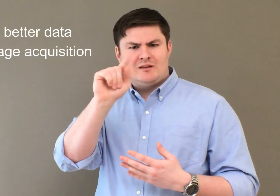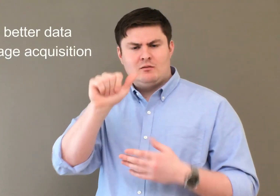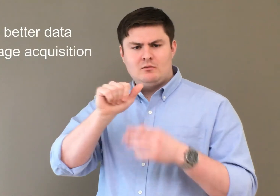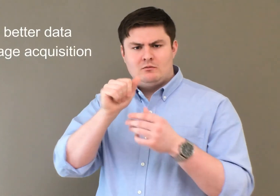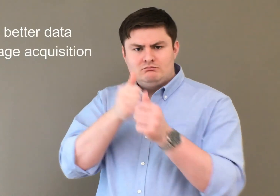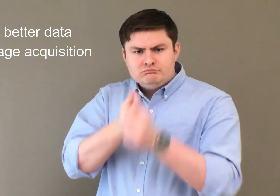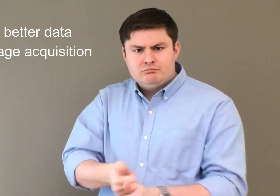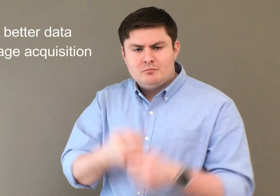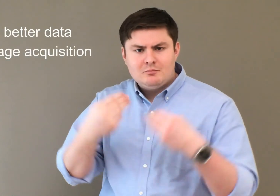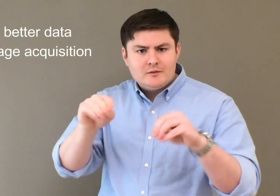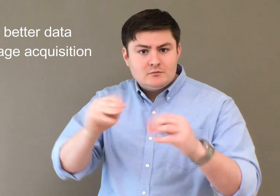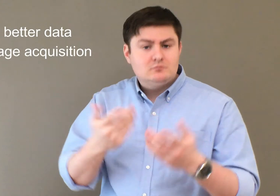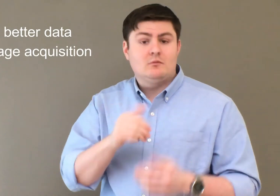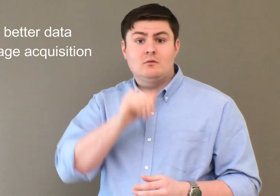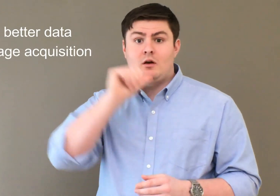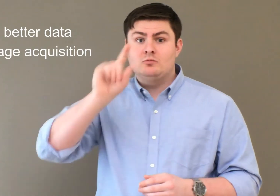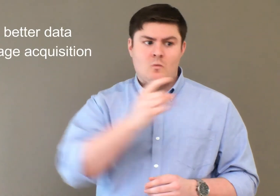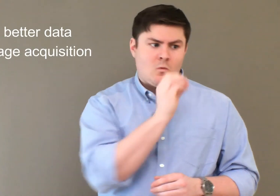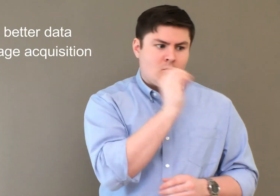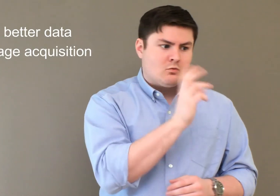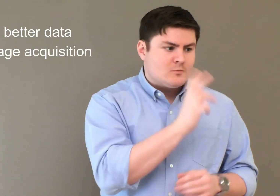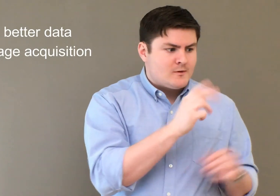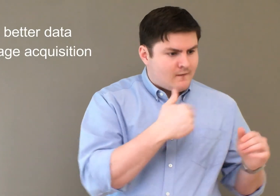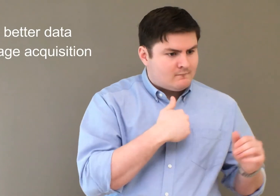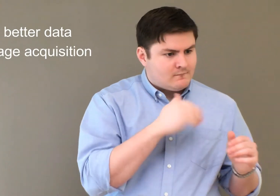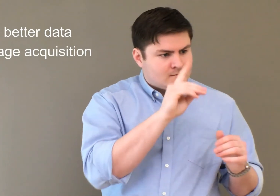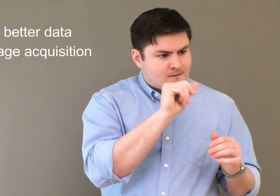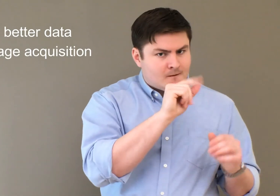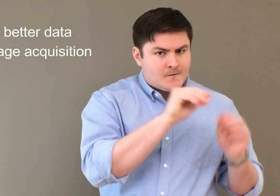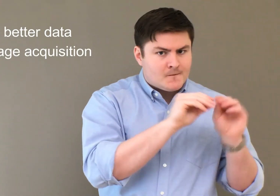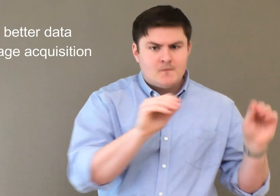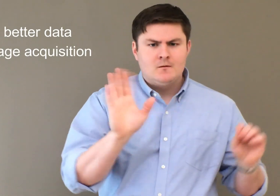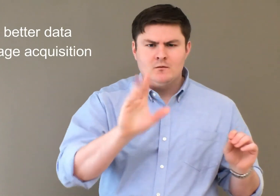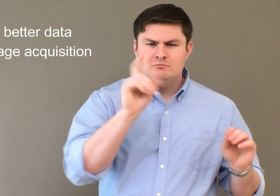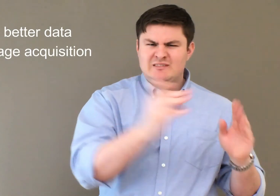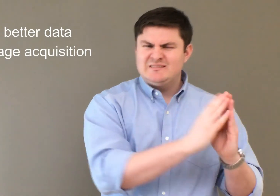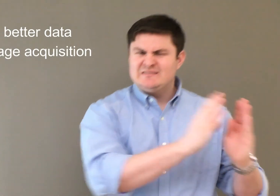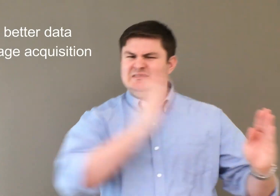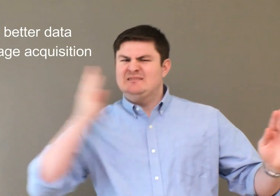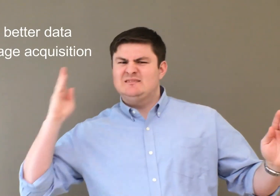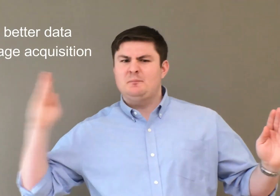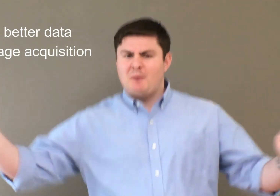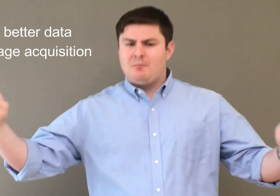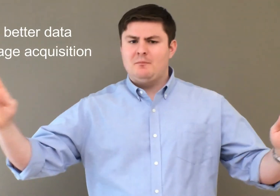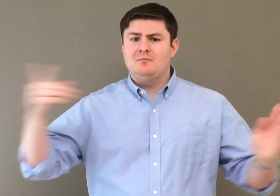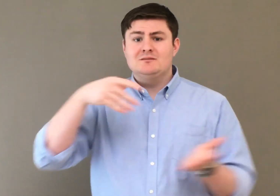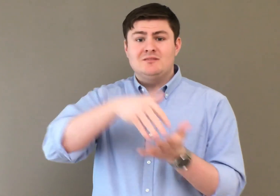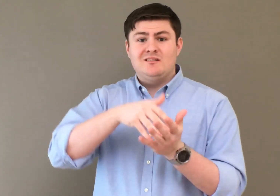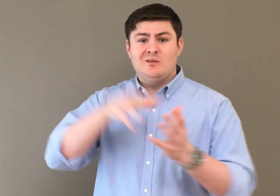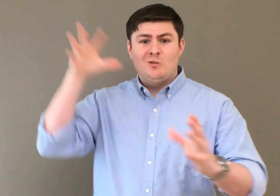data that correlates early life language acquisition with education and work outcomes later in